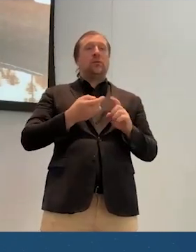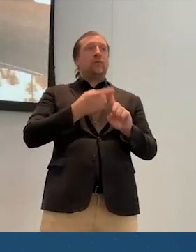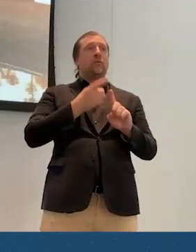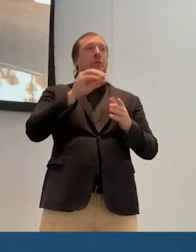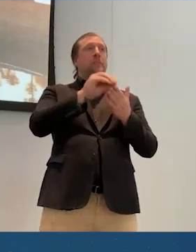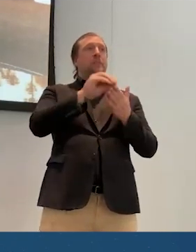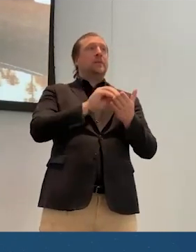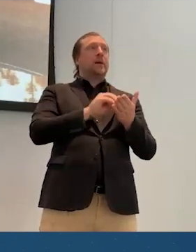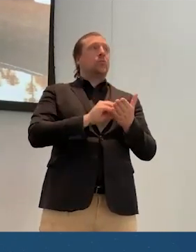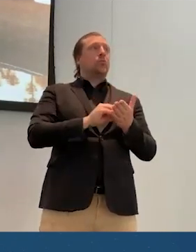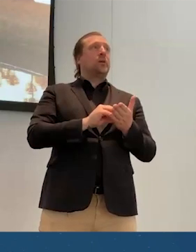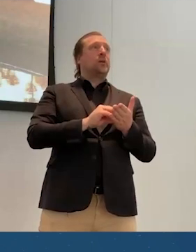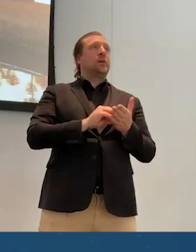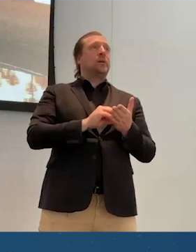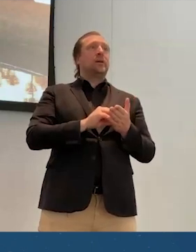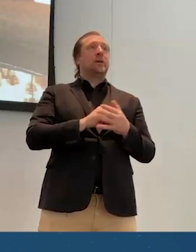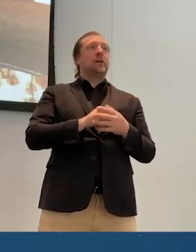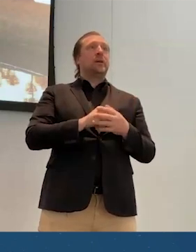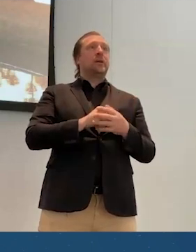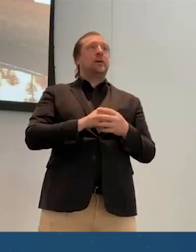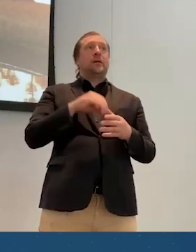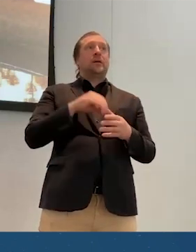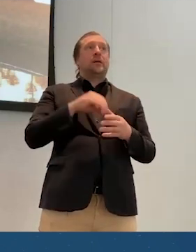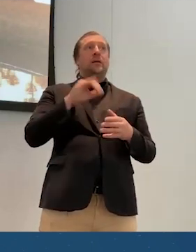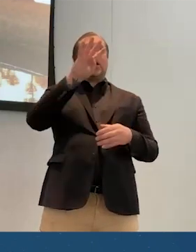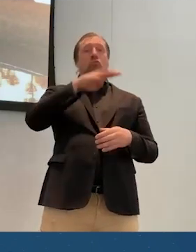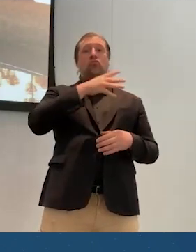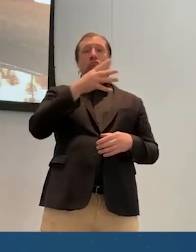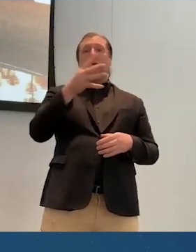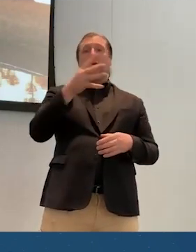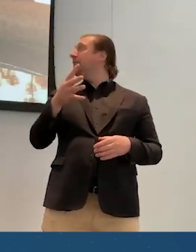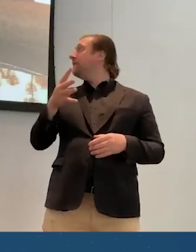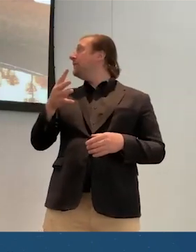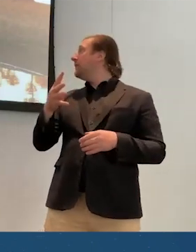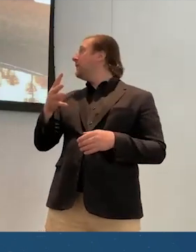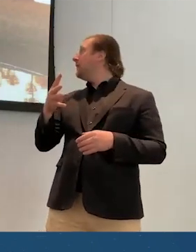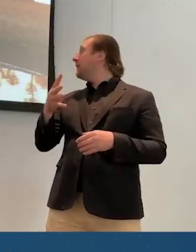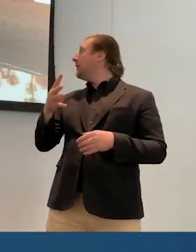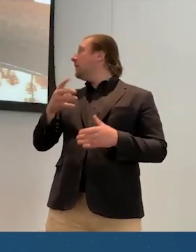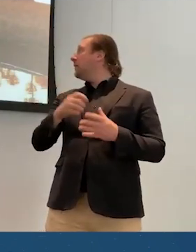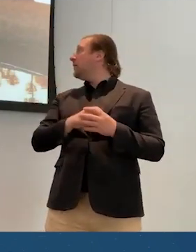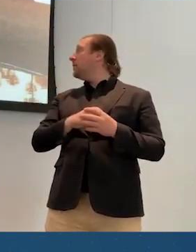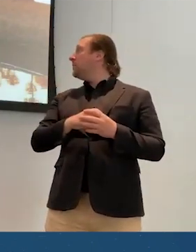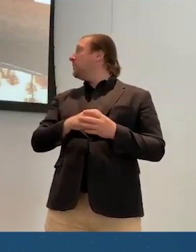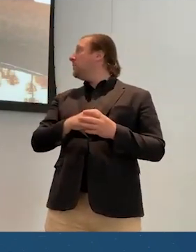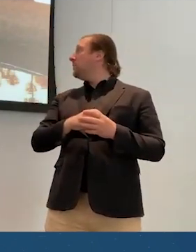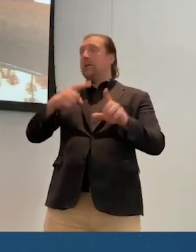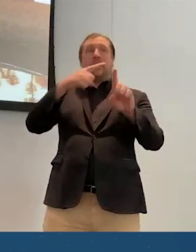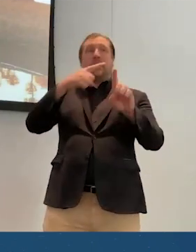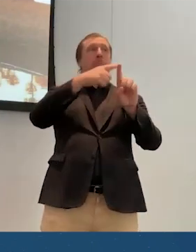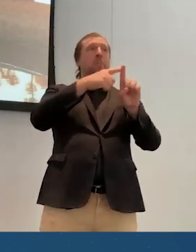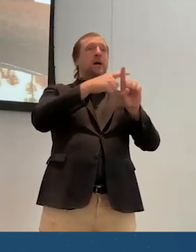The weighted graph here shows the variance of the positive, neutral, and negative,